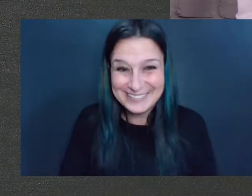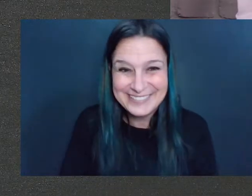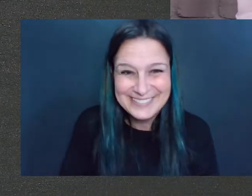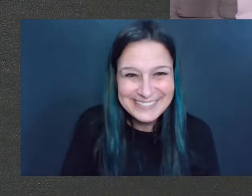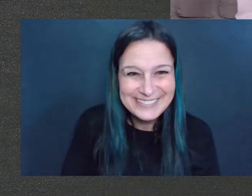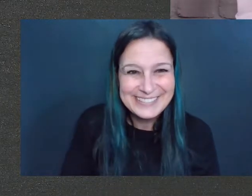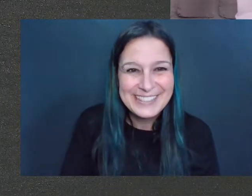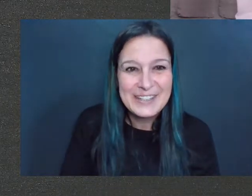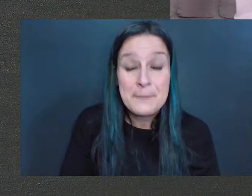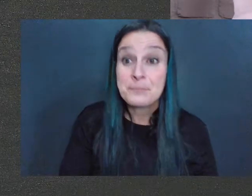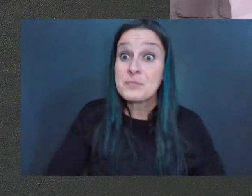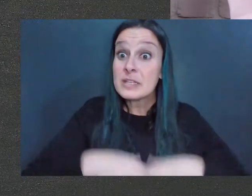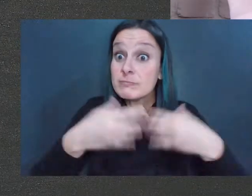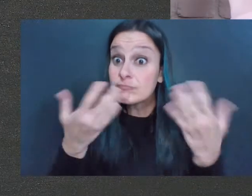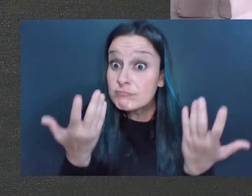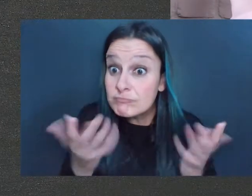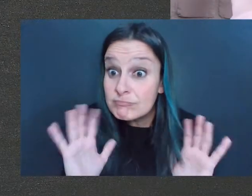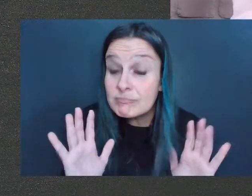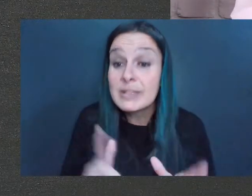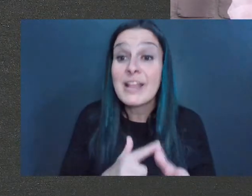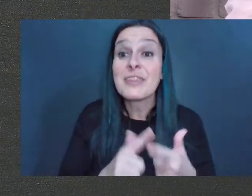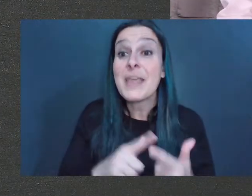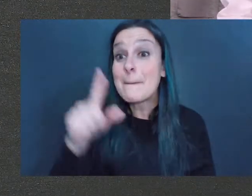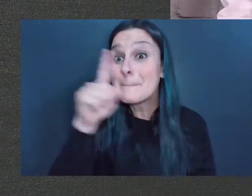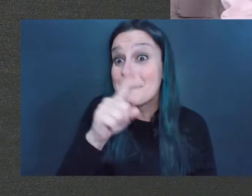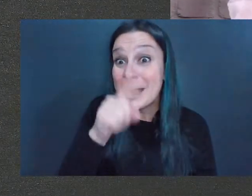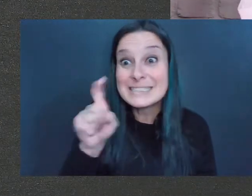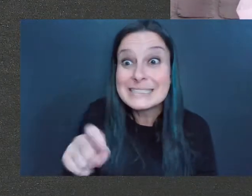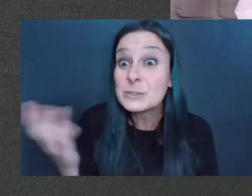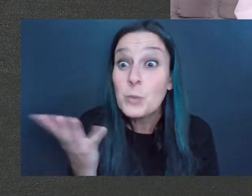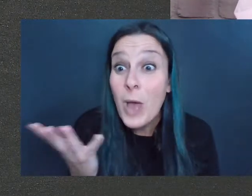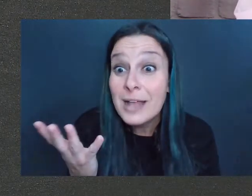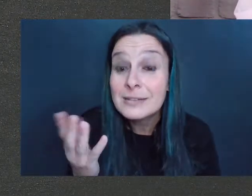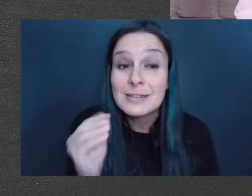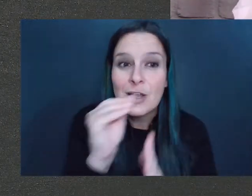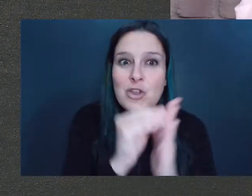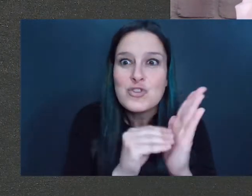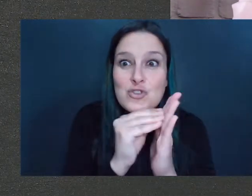And then he'll need a notebook and some pencils.